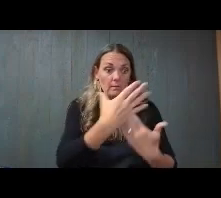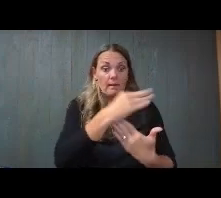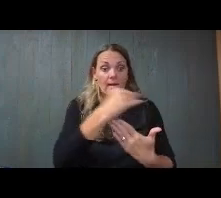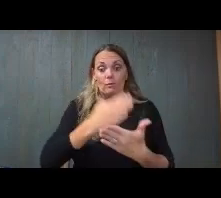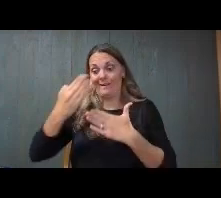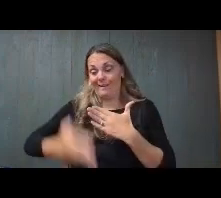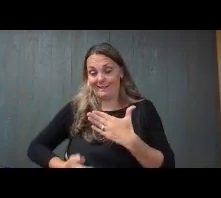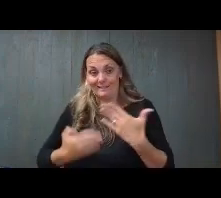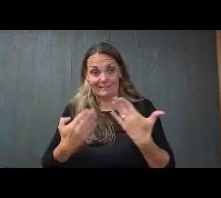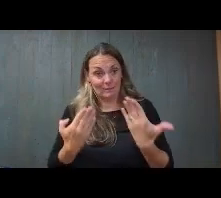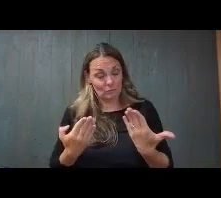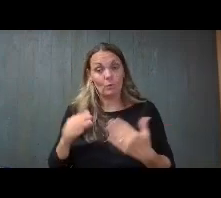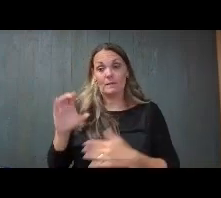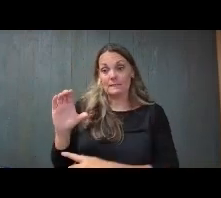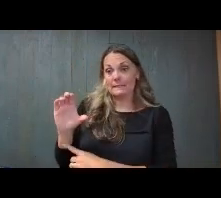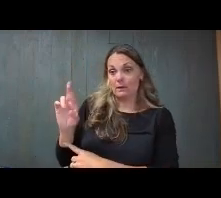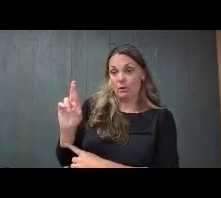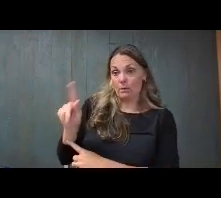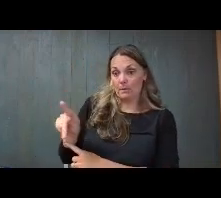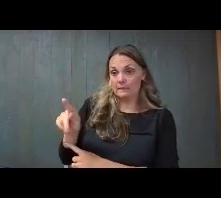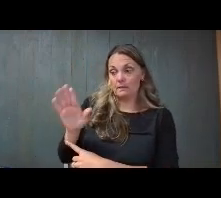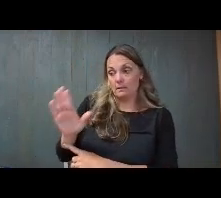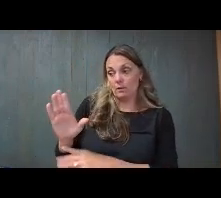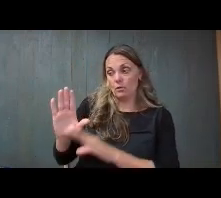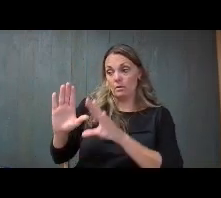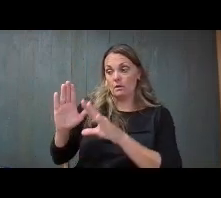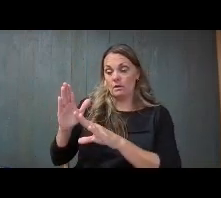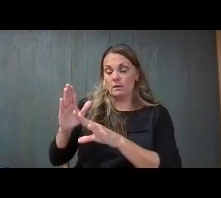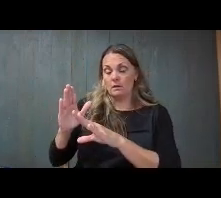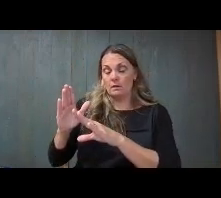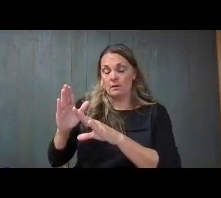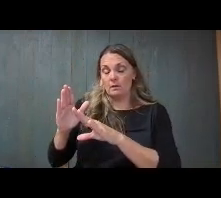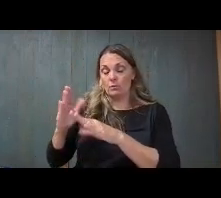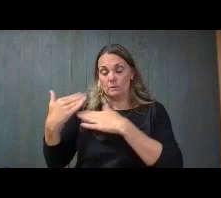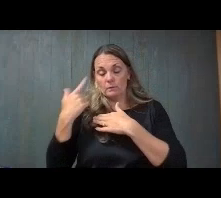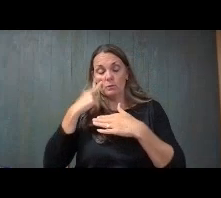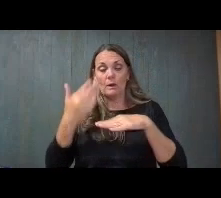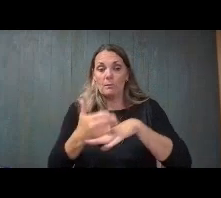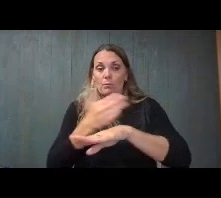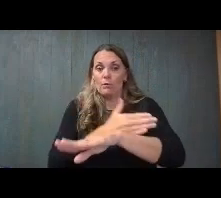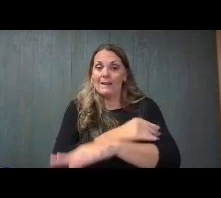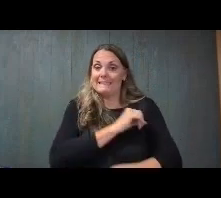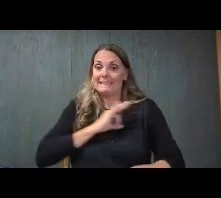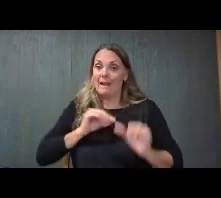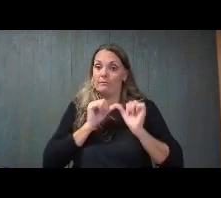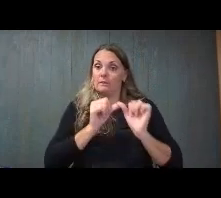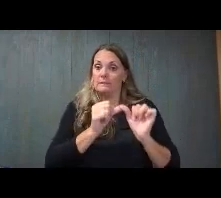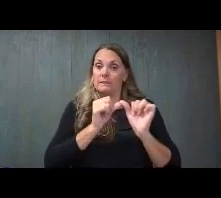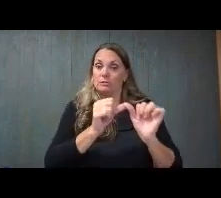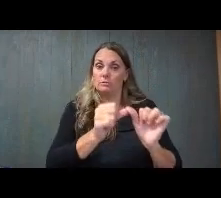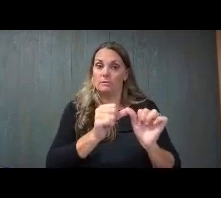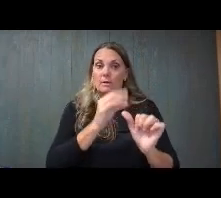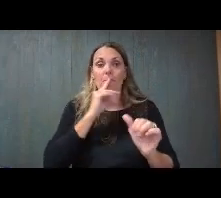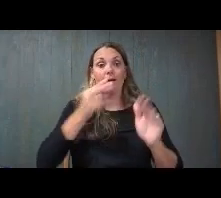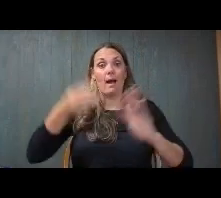Therapies are responsible for improving staff retention, which leads to higher quality services and increased